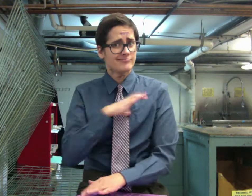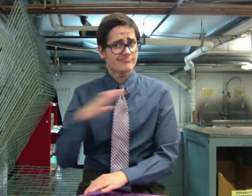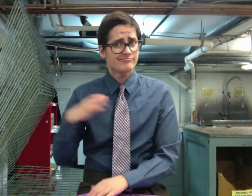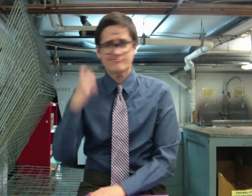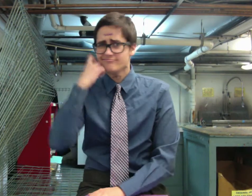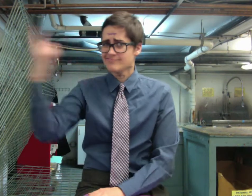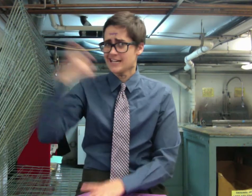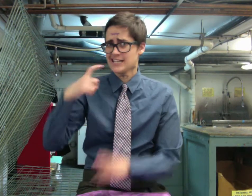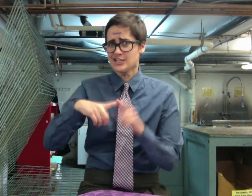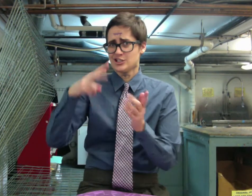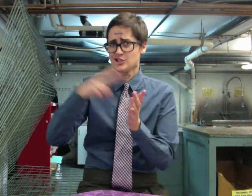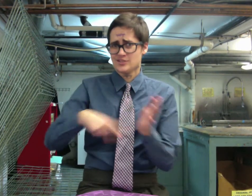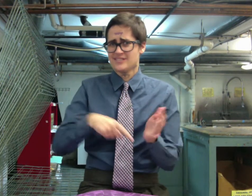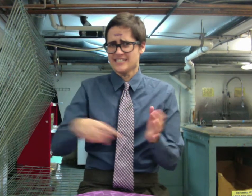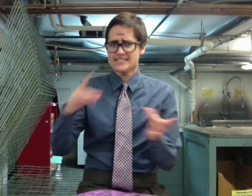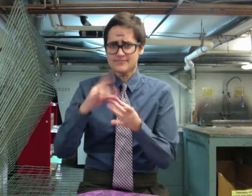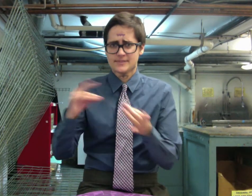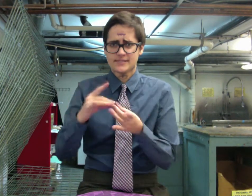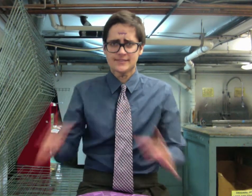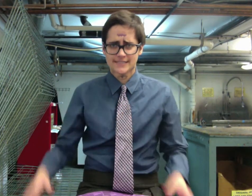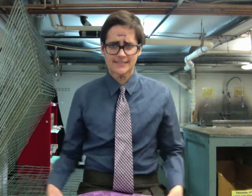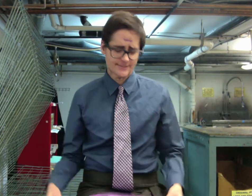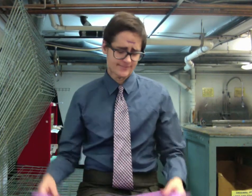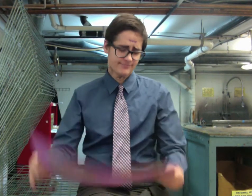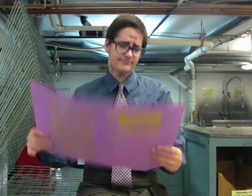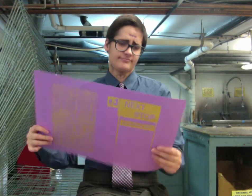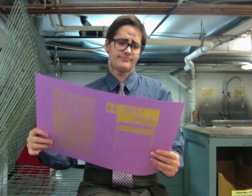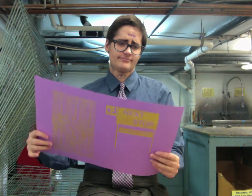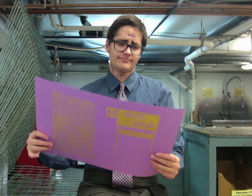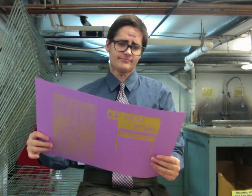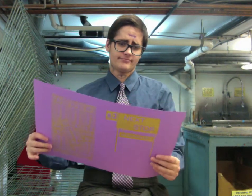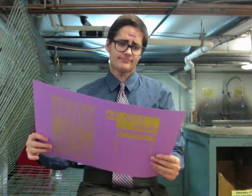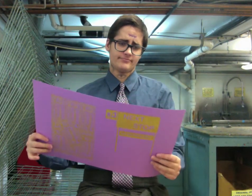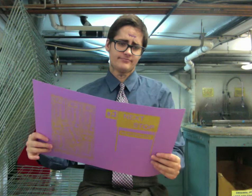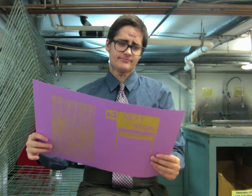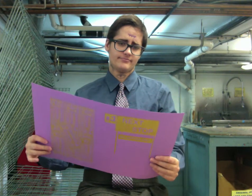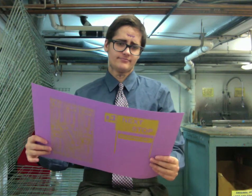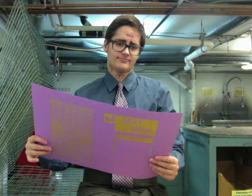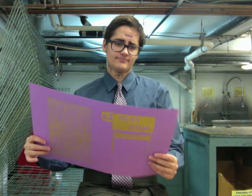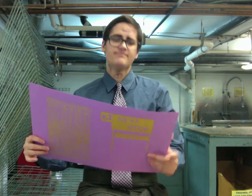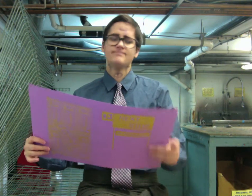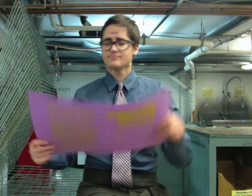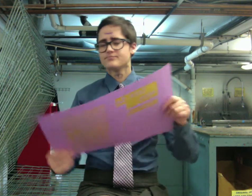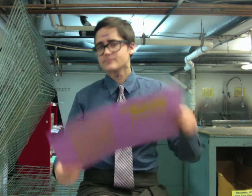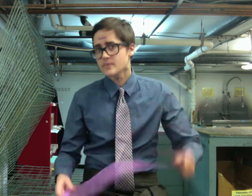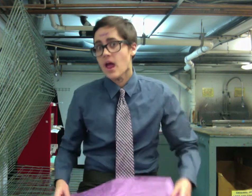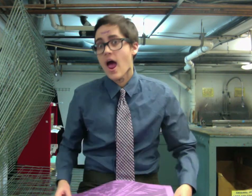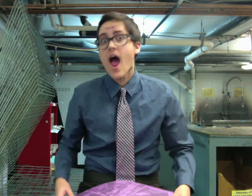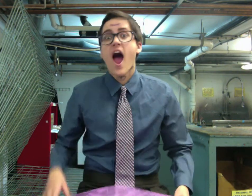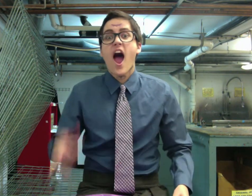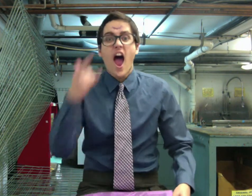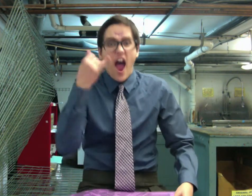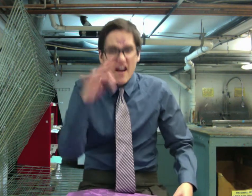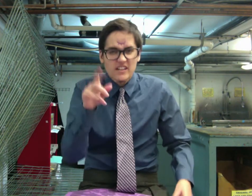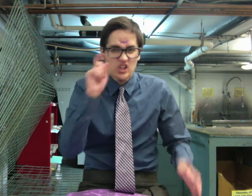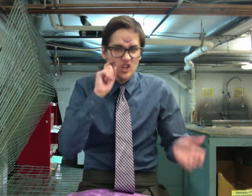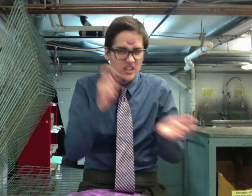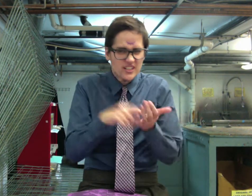City Council has asked me to read the following message: "If you notice strange